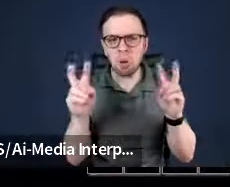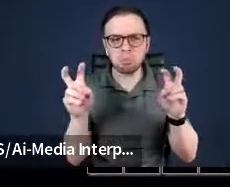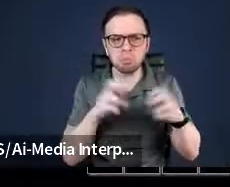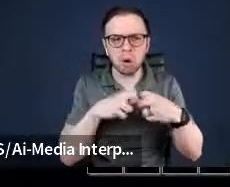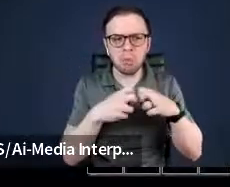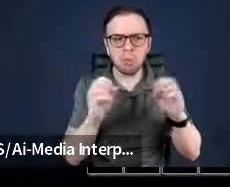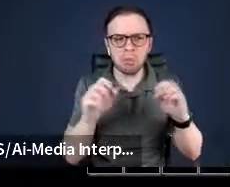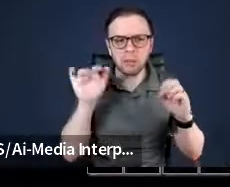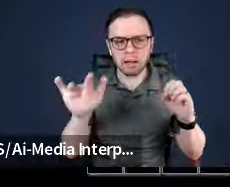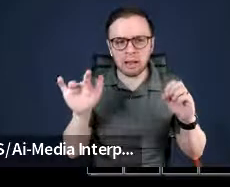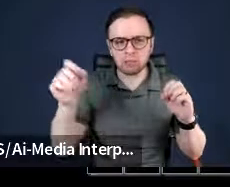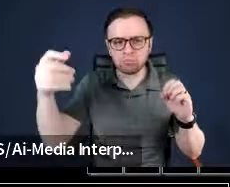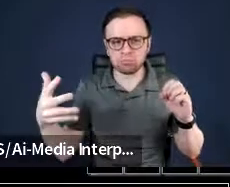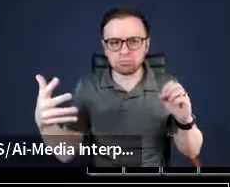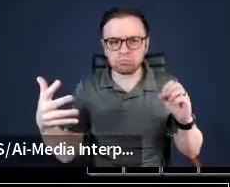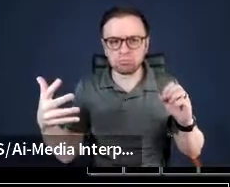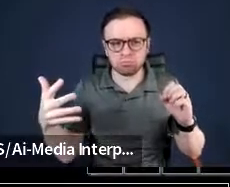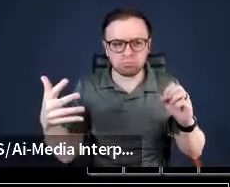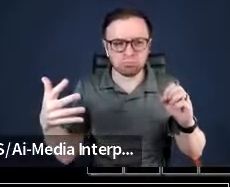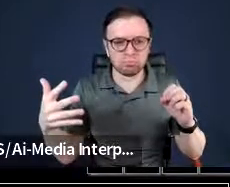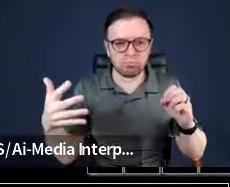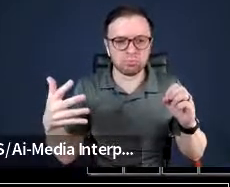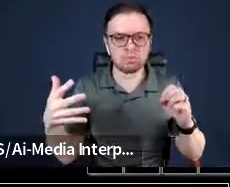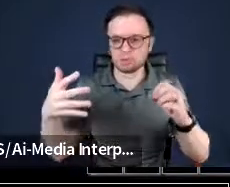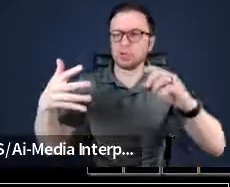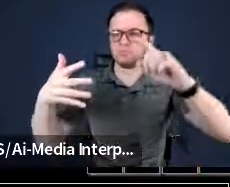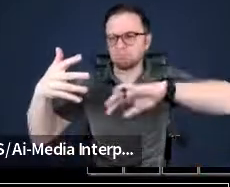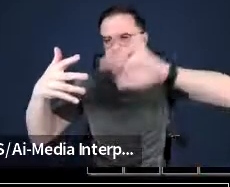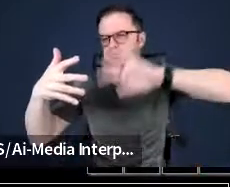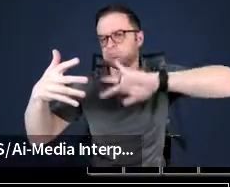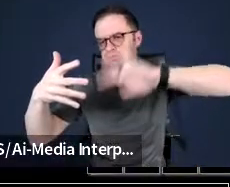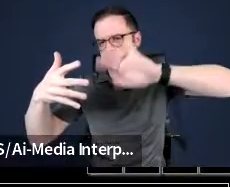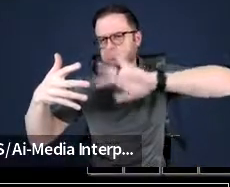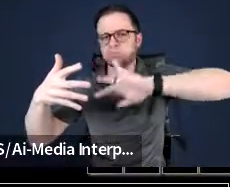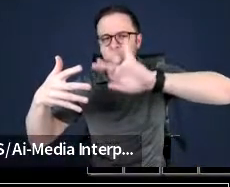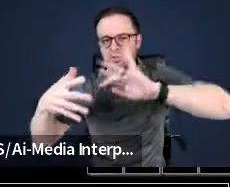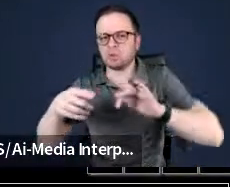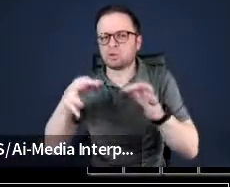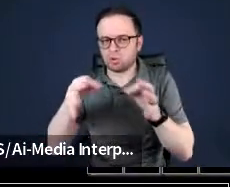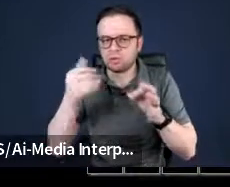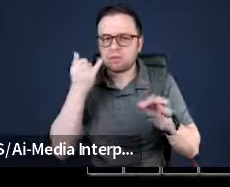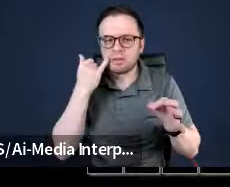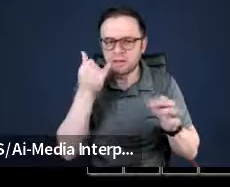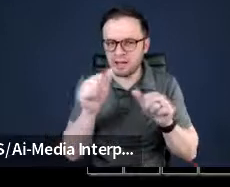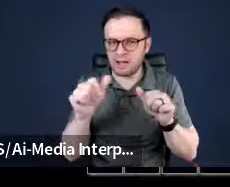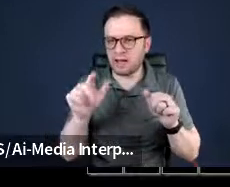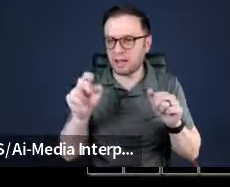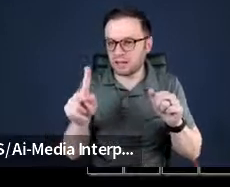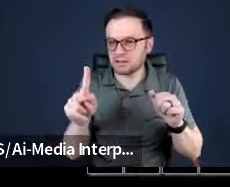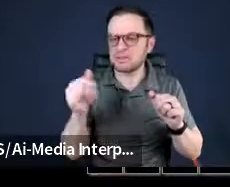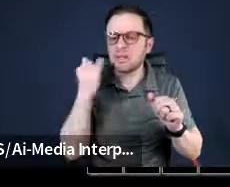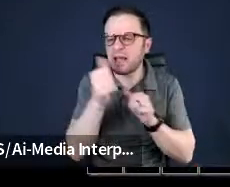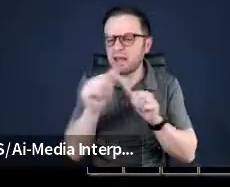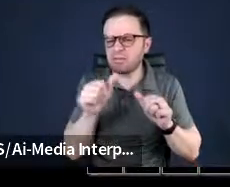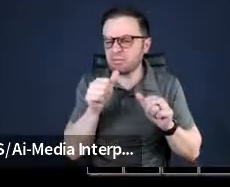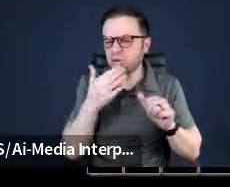the graphics, we can go through and would get a graphical alert. Next we can look at links and buttons to see if